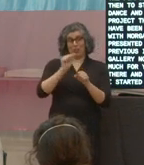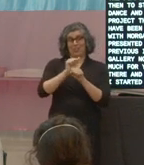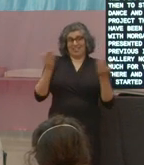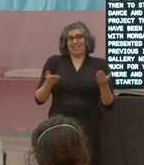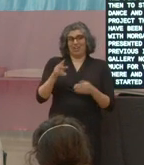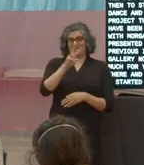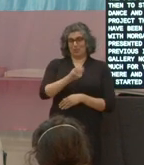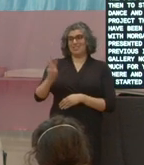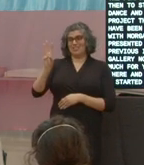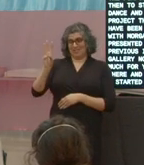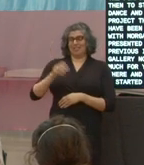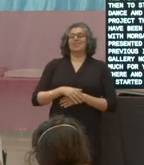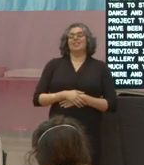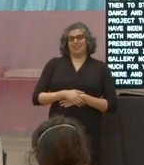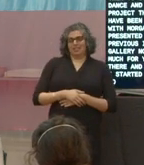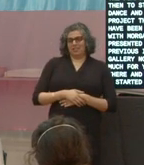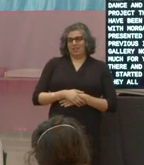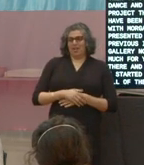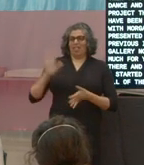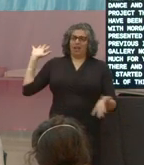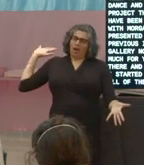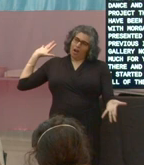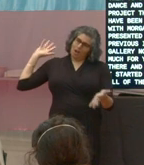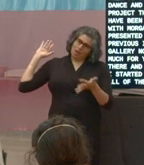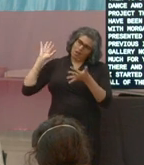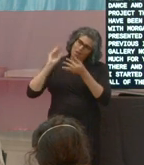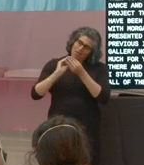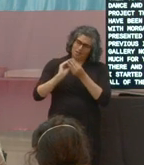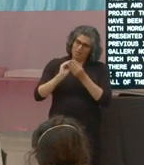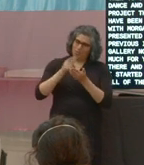that's when I all of the things that we kind of pushed up